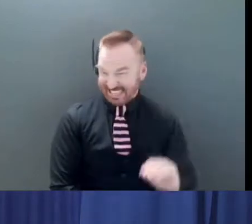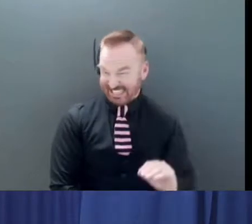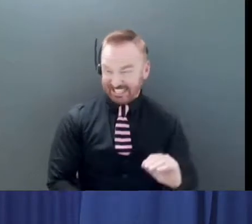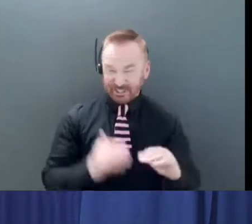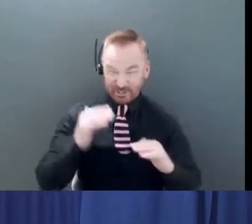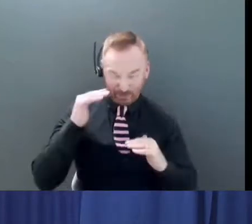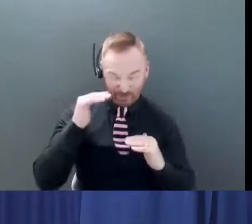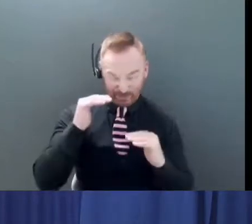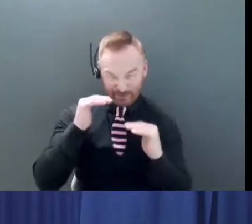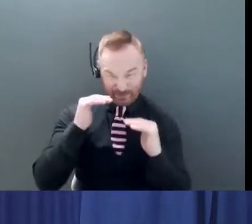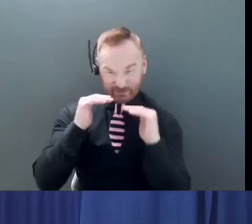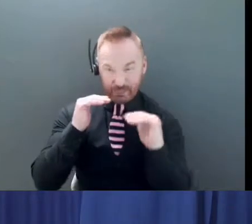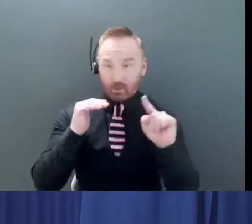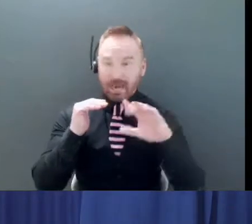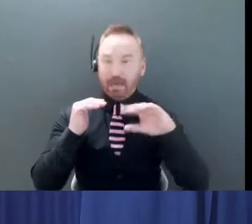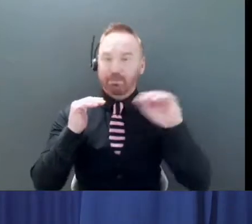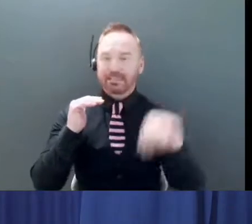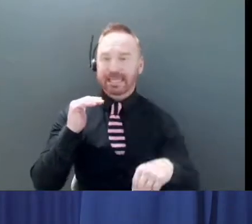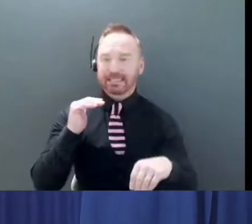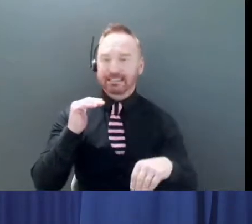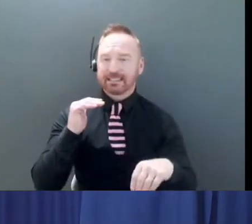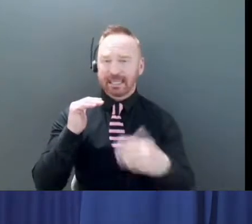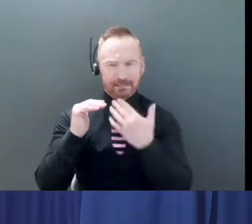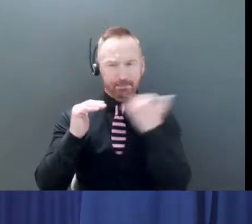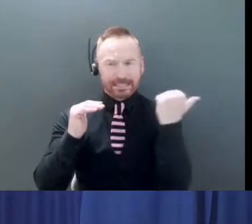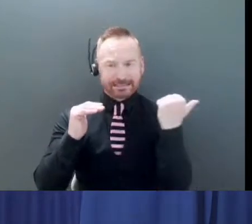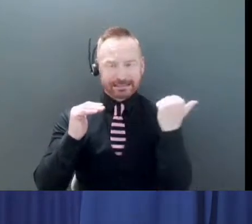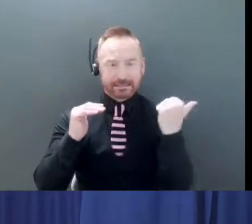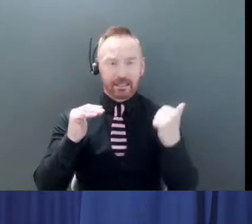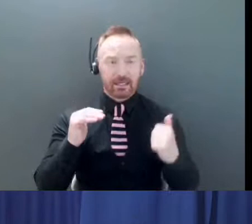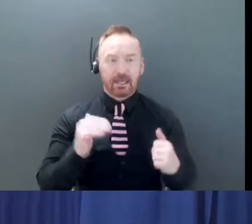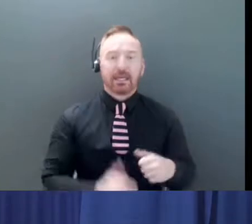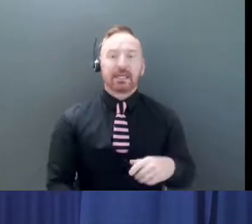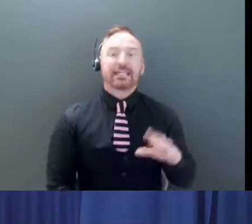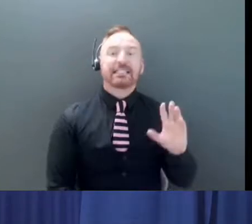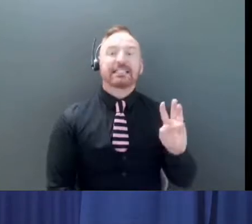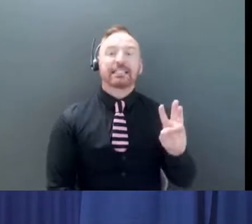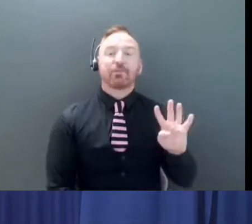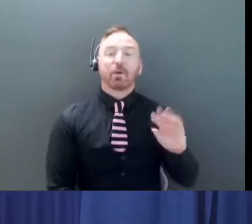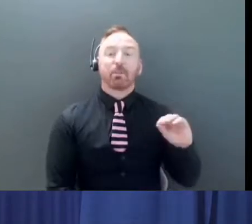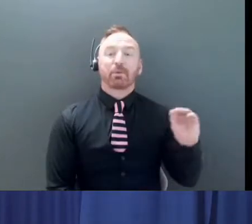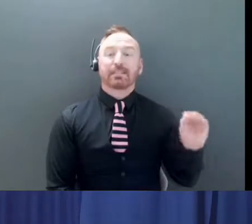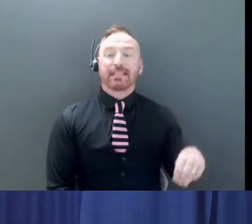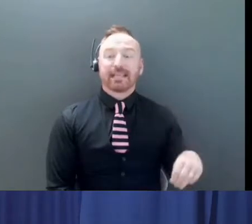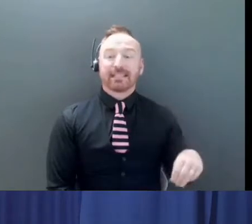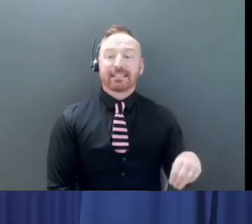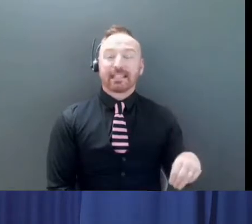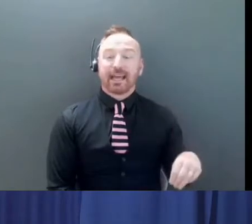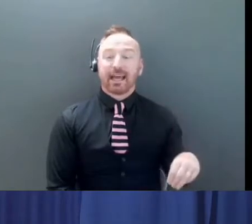Yukoners aged 12 to 17 are fully vaccinated which is amazing.